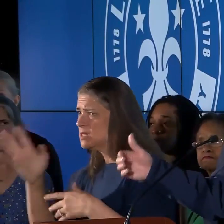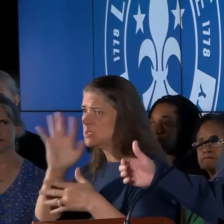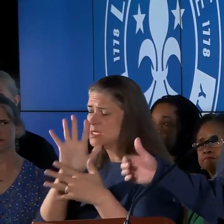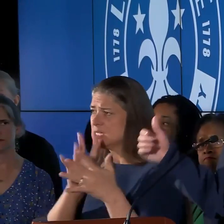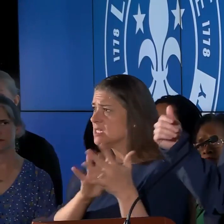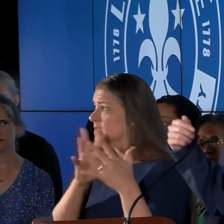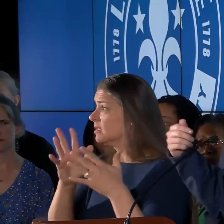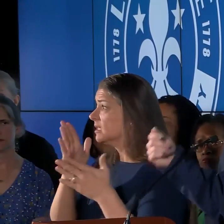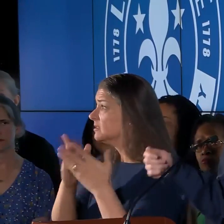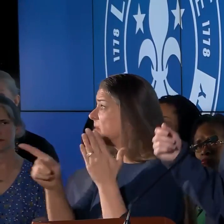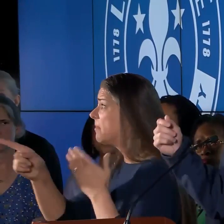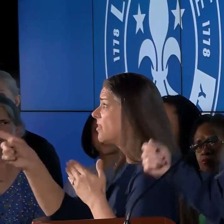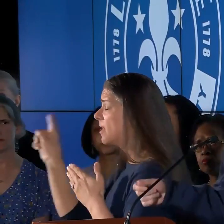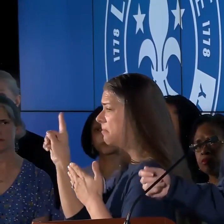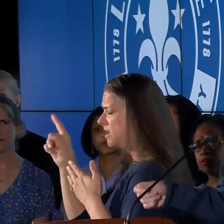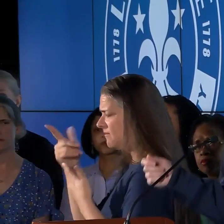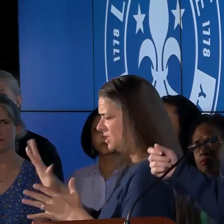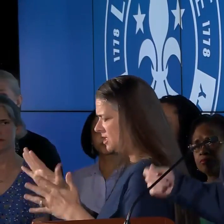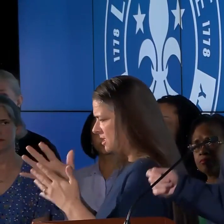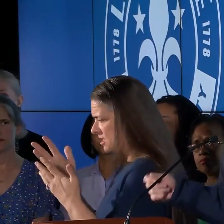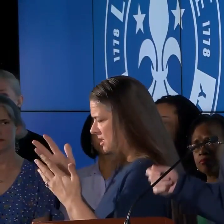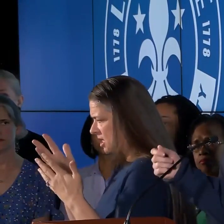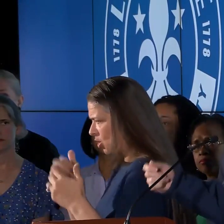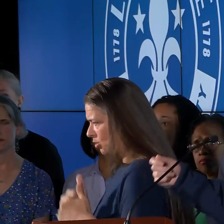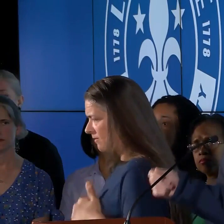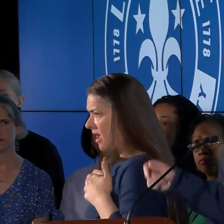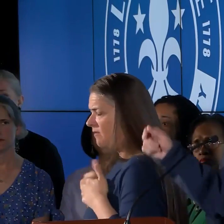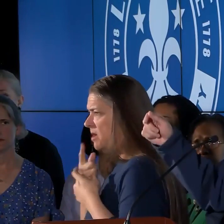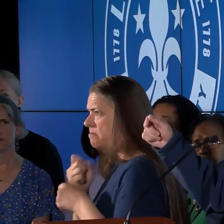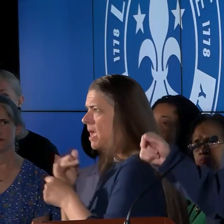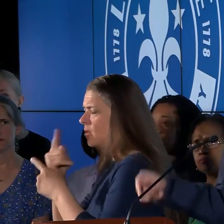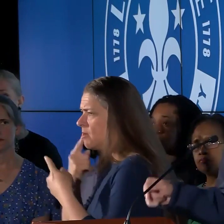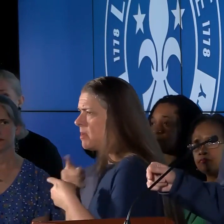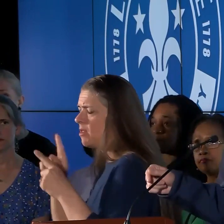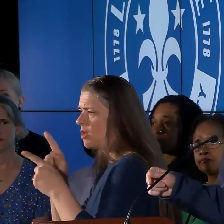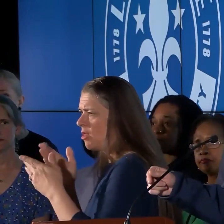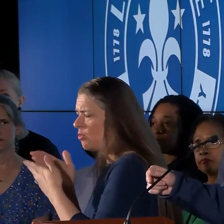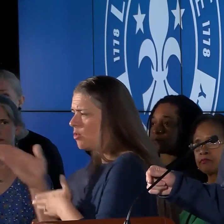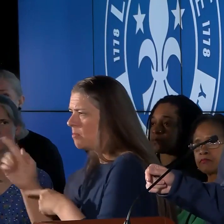have survived are going to bear the scars inside and outside. Today, it's